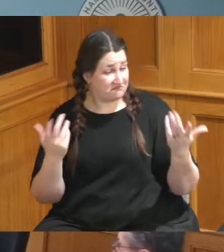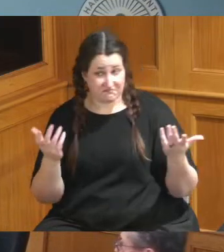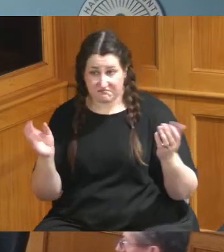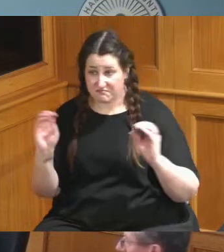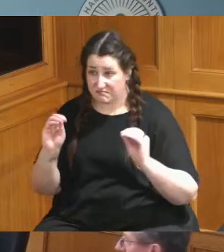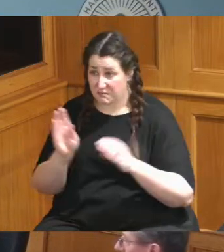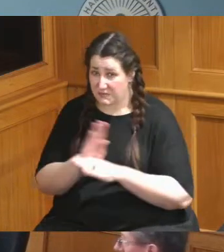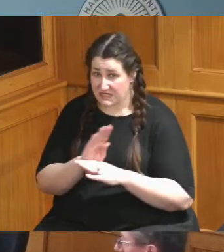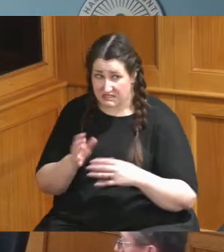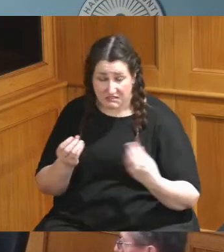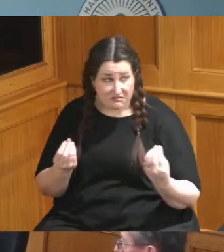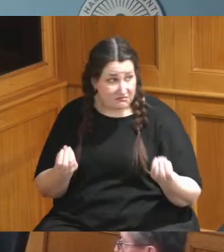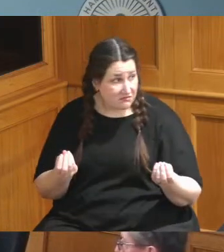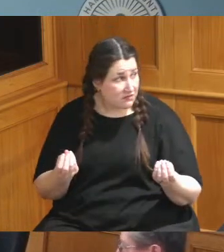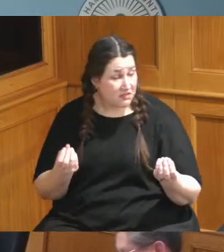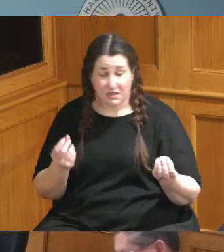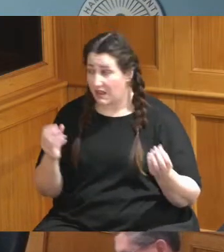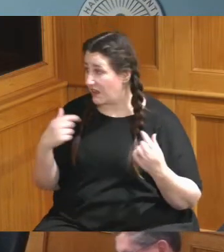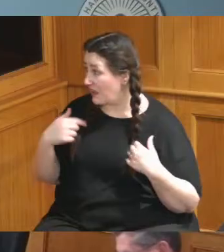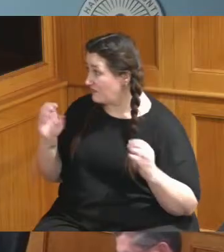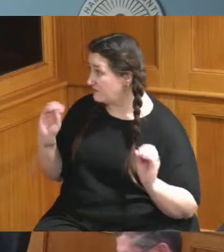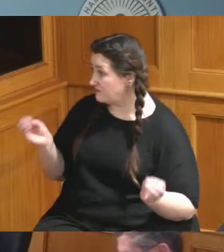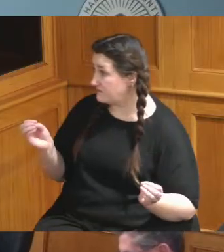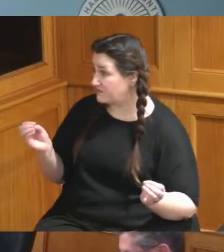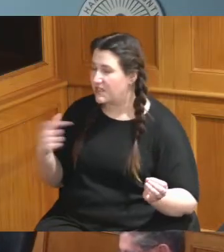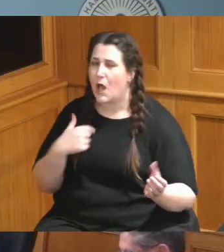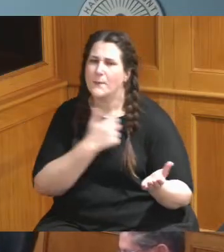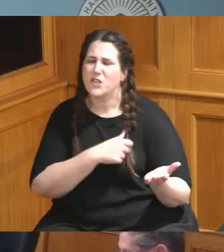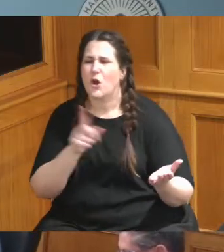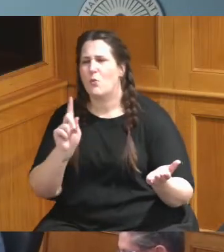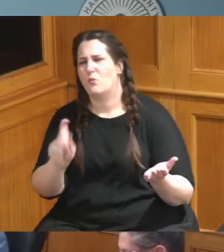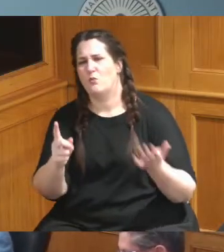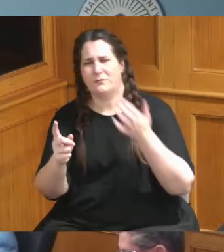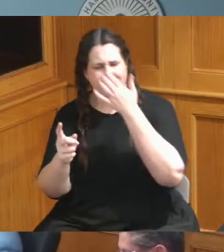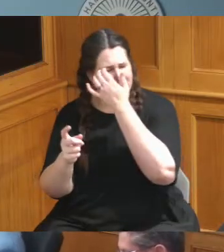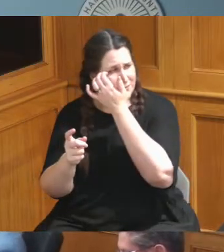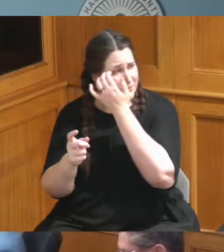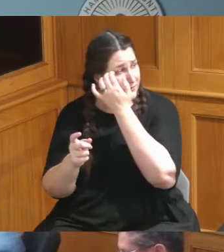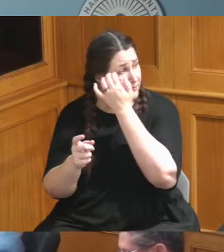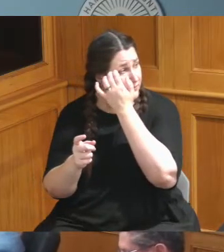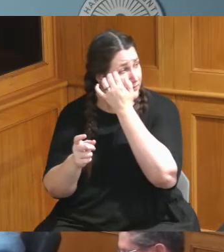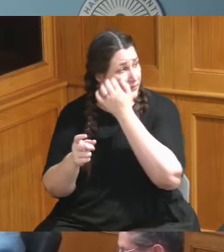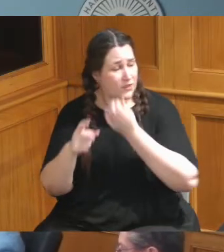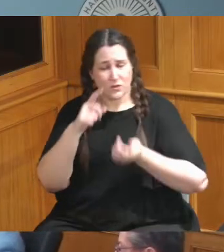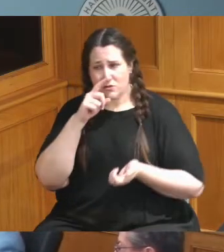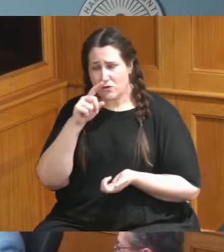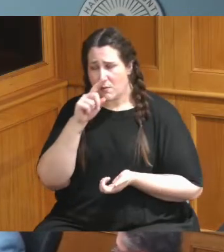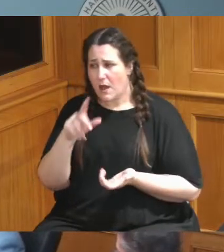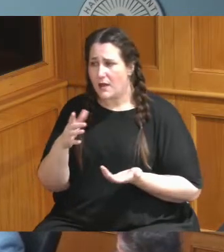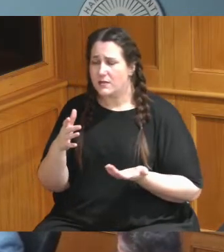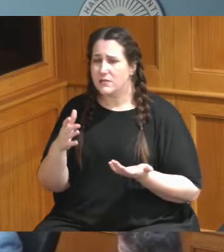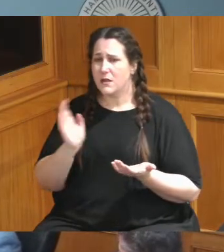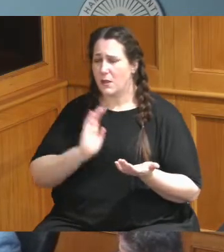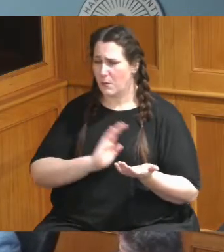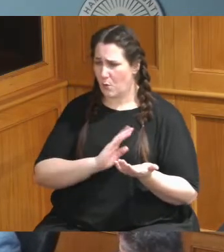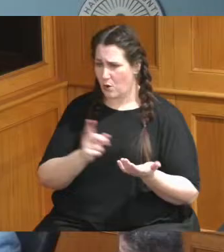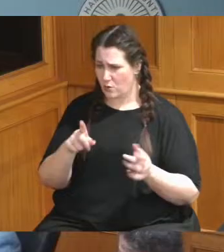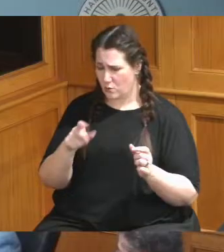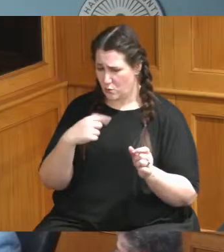the Board. Okay. I'm sorry. One question just to if you can provide for us Board members when